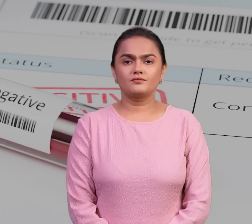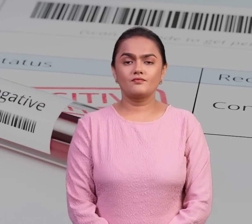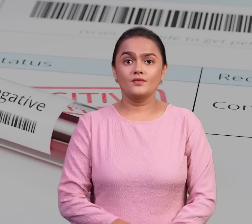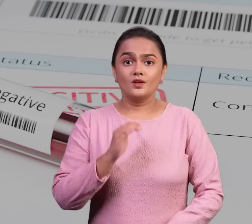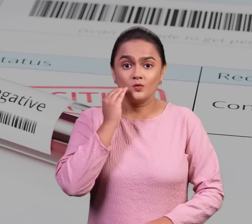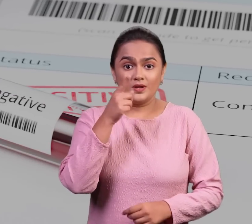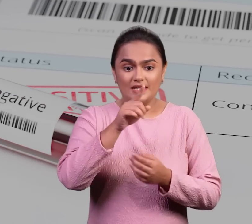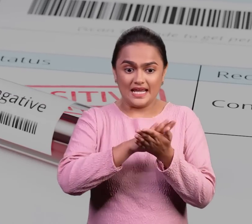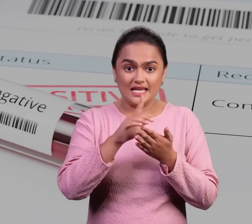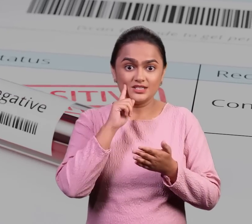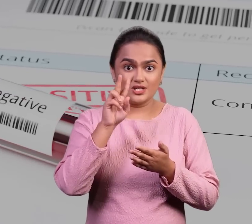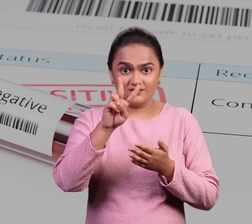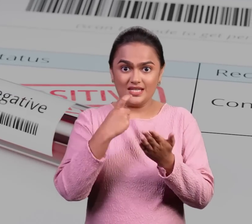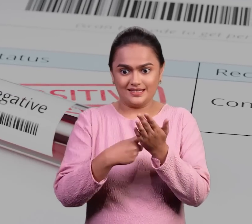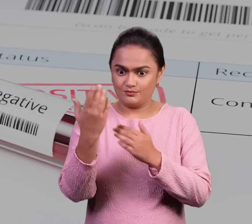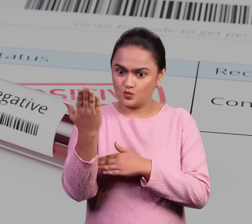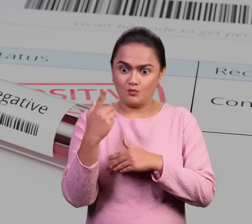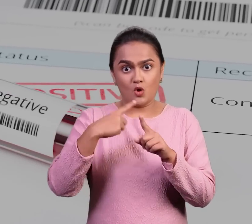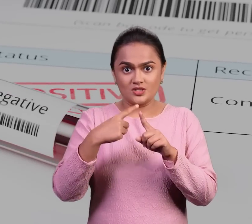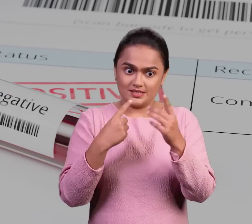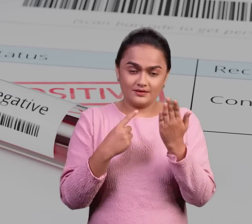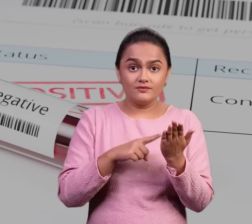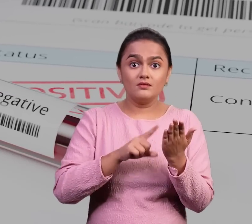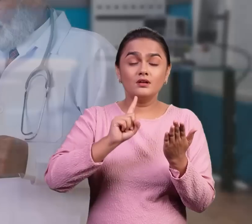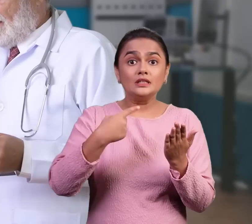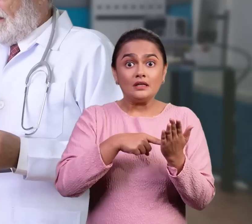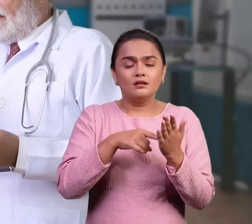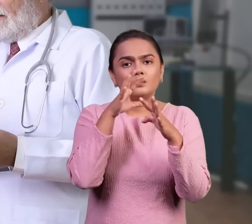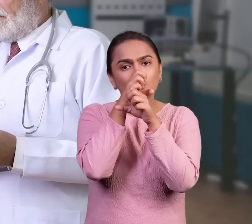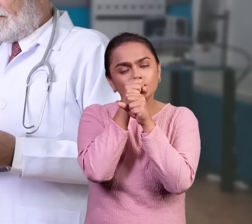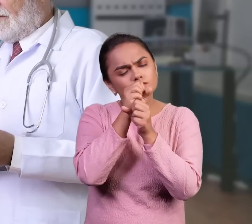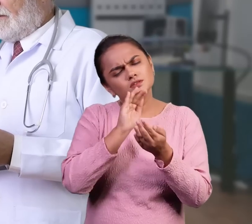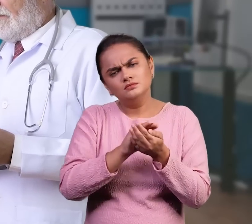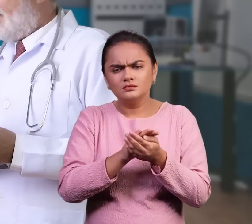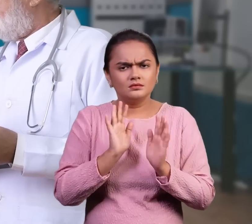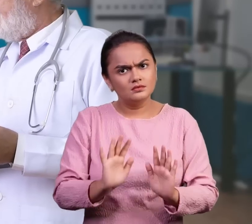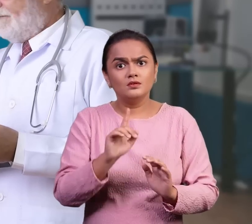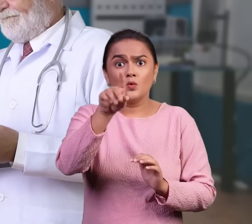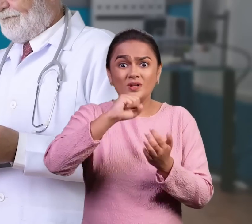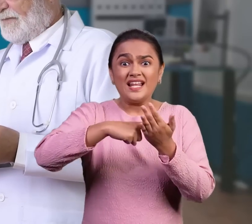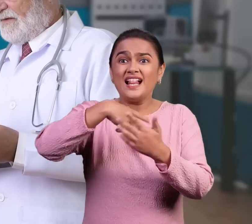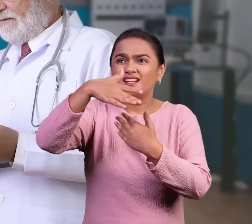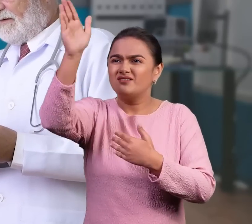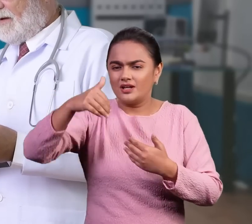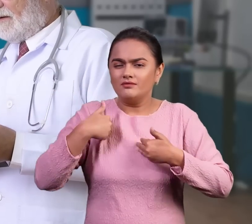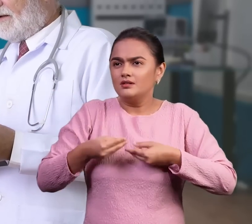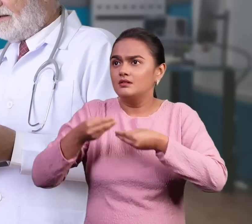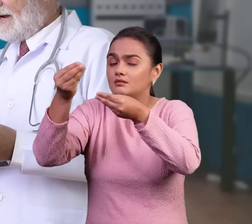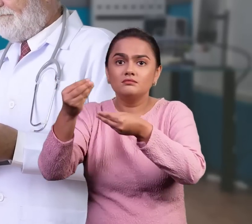When an HIV test result is positive, it is kept confidential. Even relatives cannot access that report.